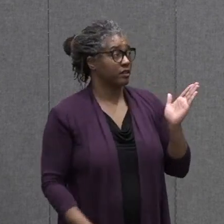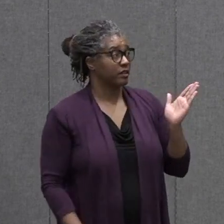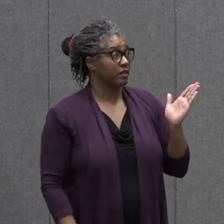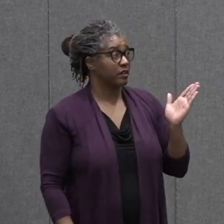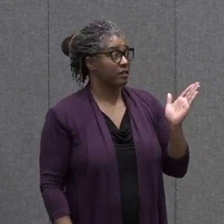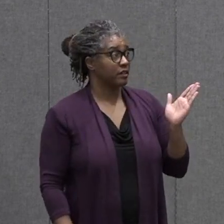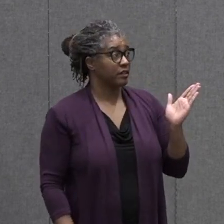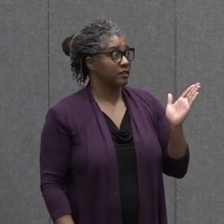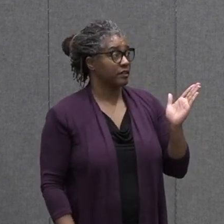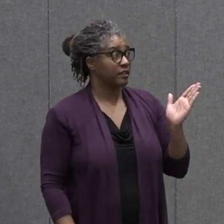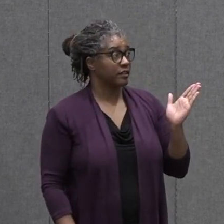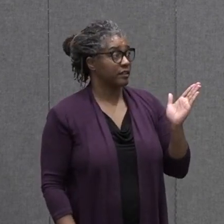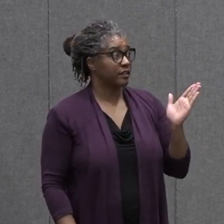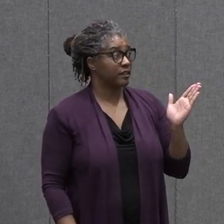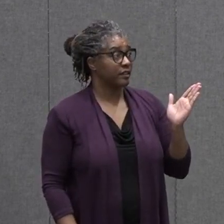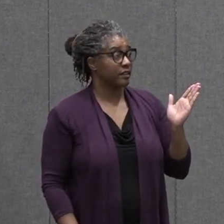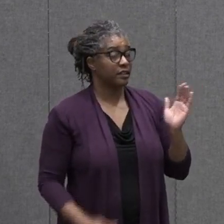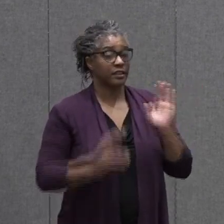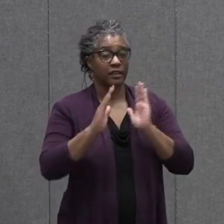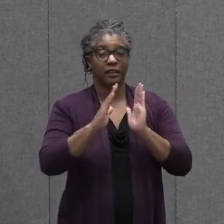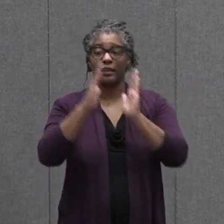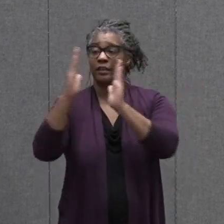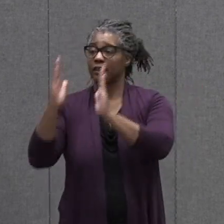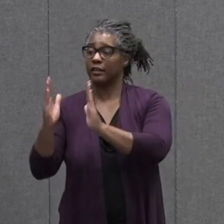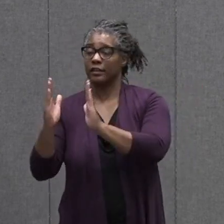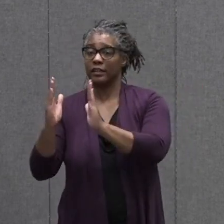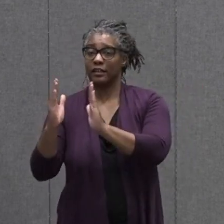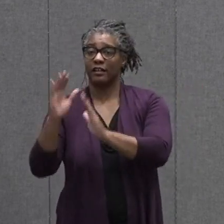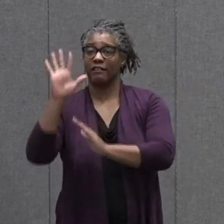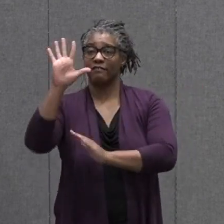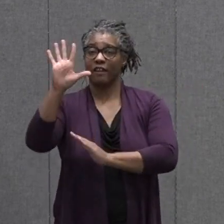And in the last column, we're going to write the number five.